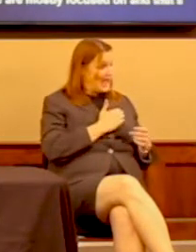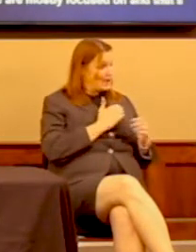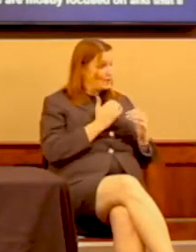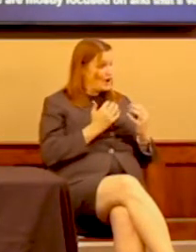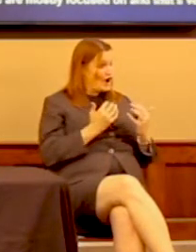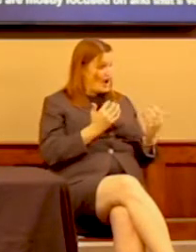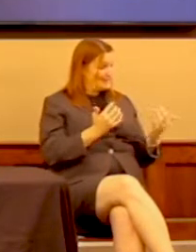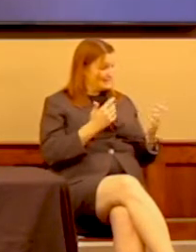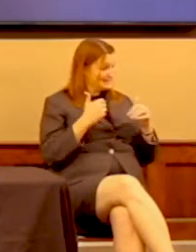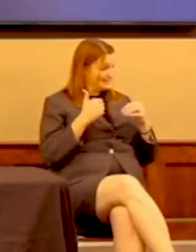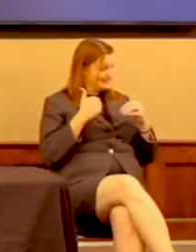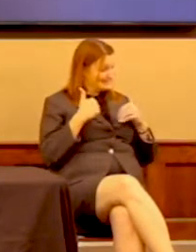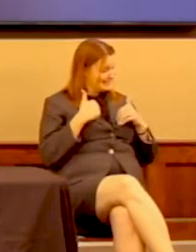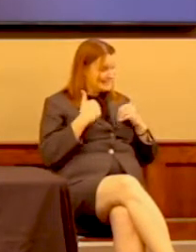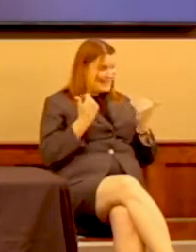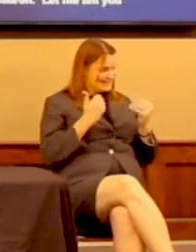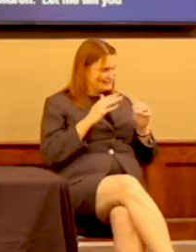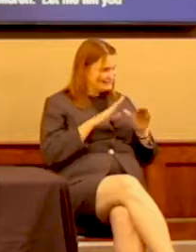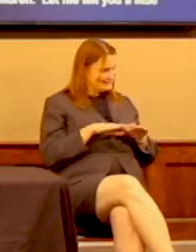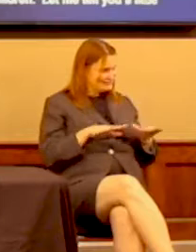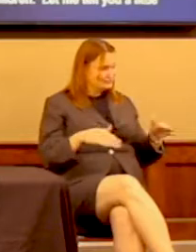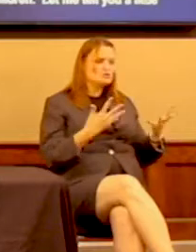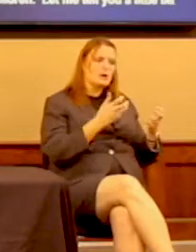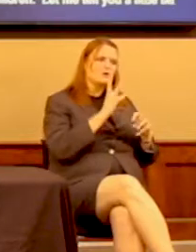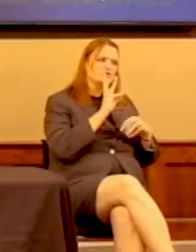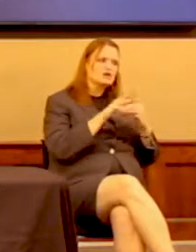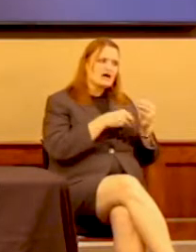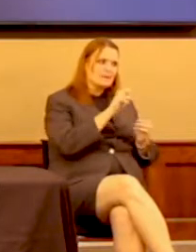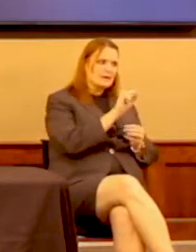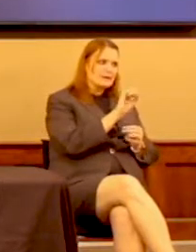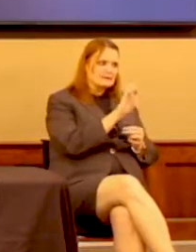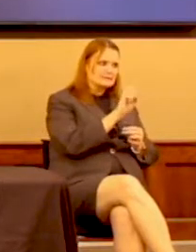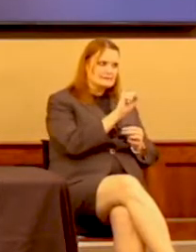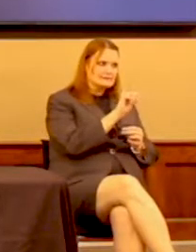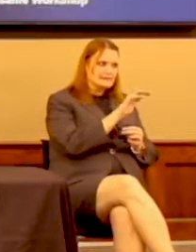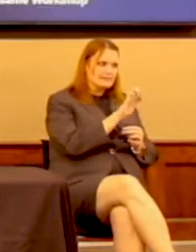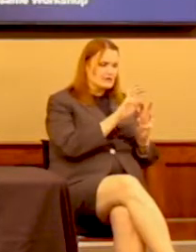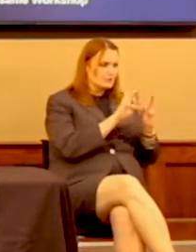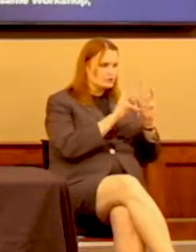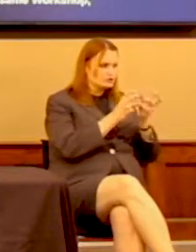you a little bit about Sesame Workshop